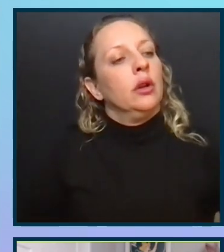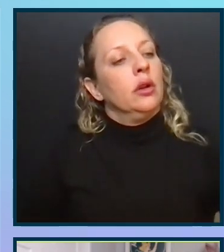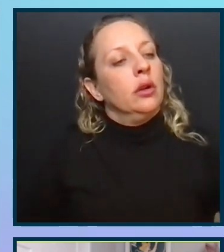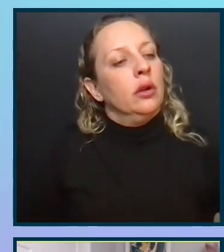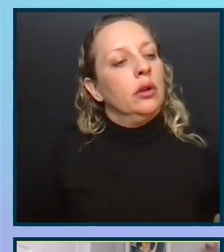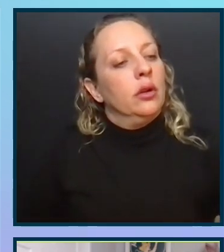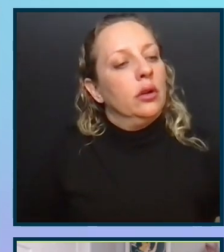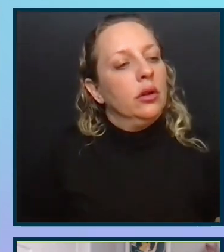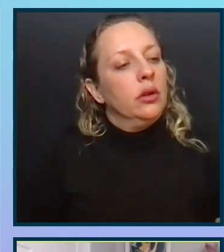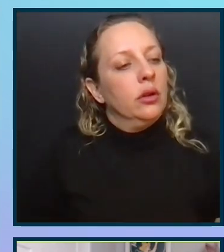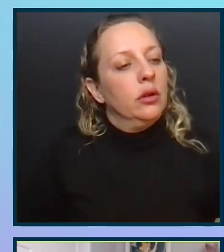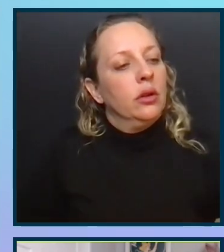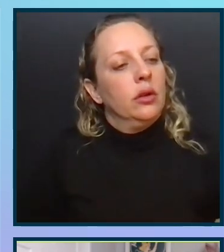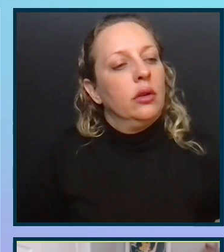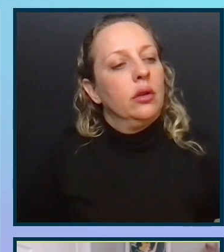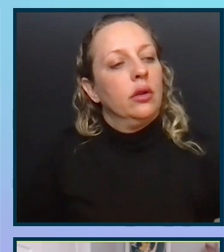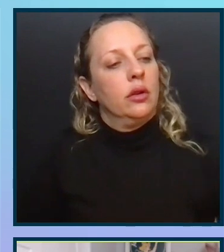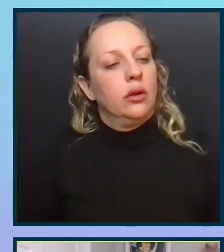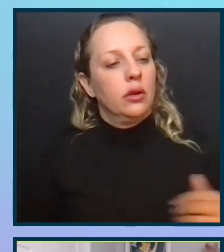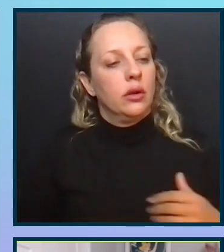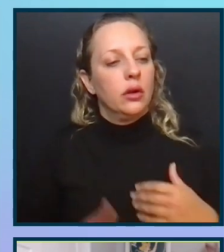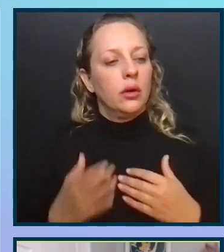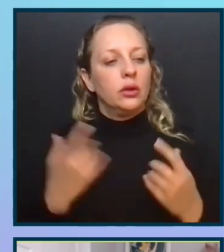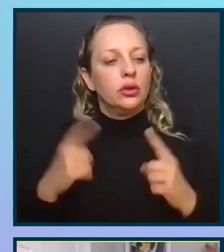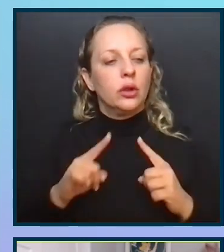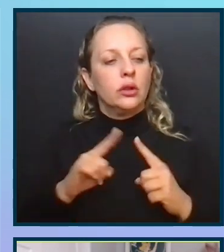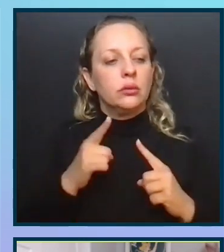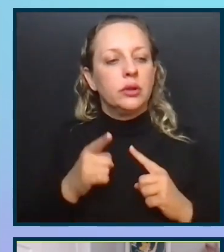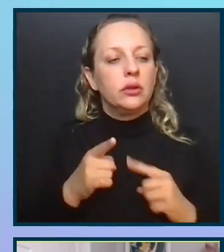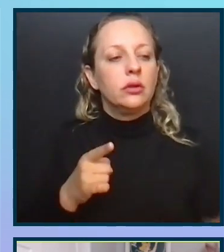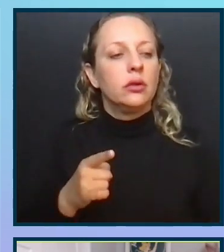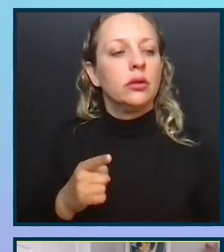Then, when it comes to scaling accessibility in design,